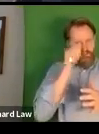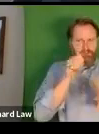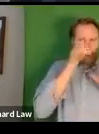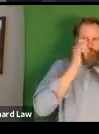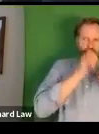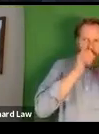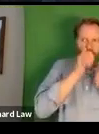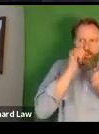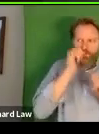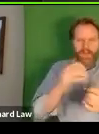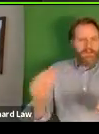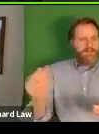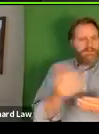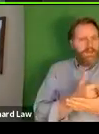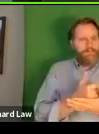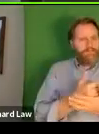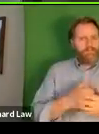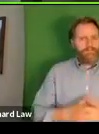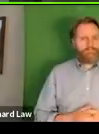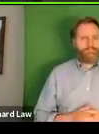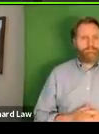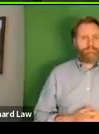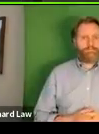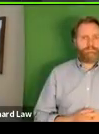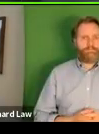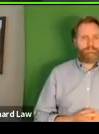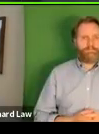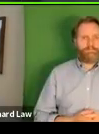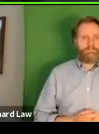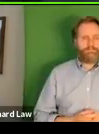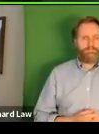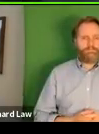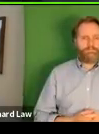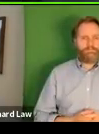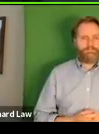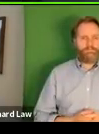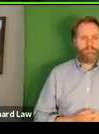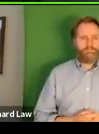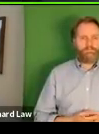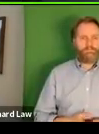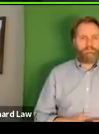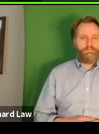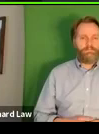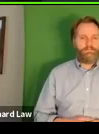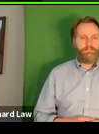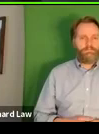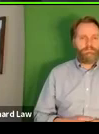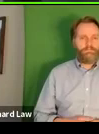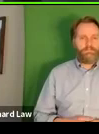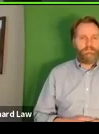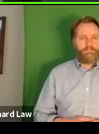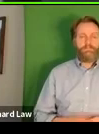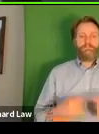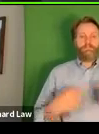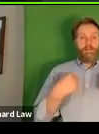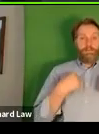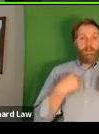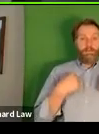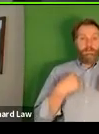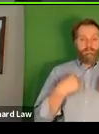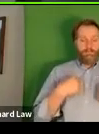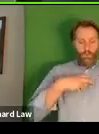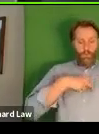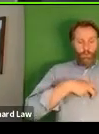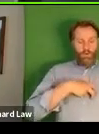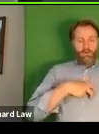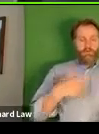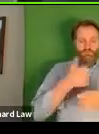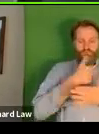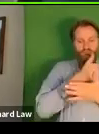hey thanks Fran we are in regular meetings with CPS management in